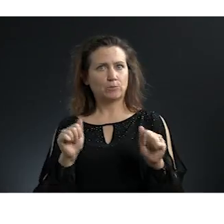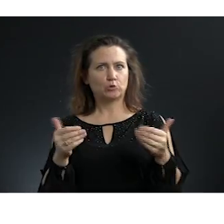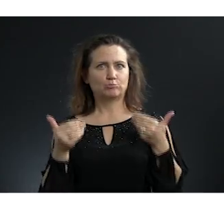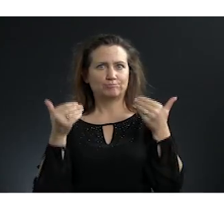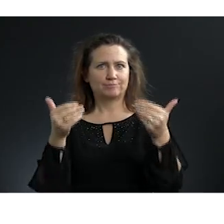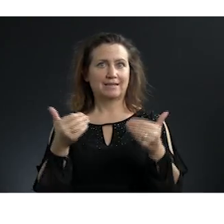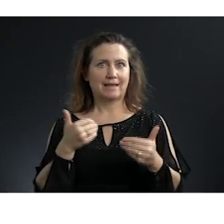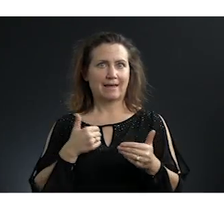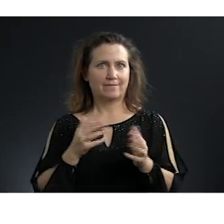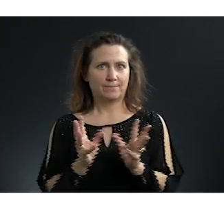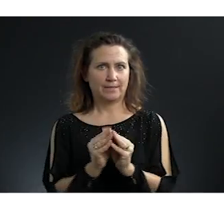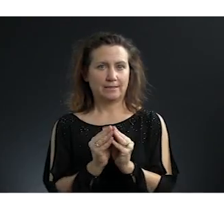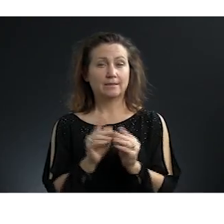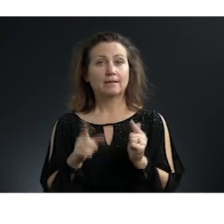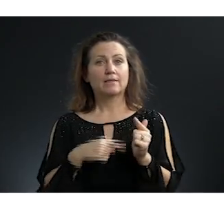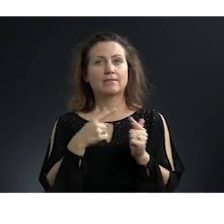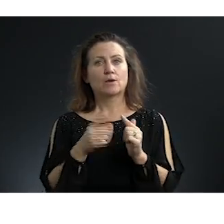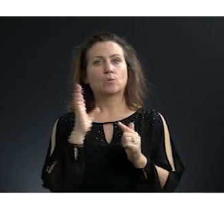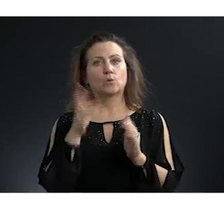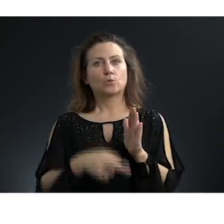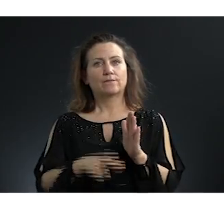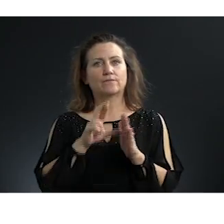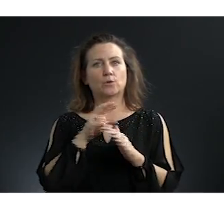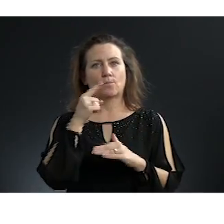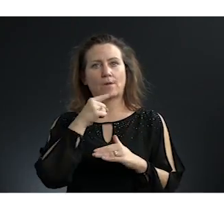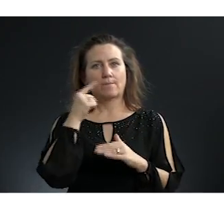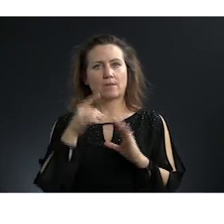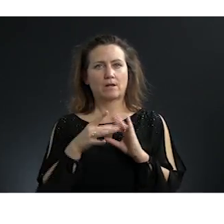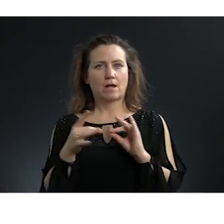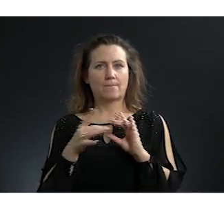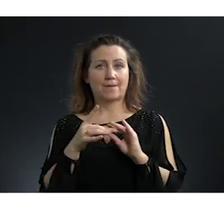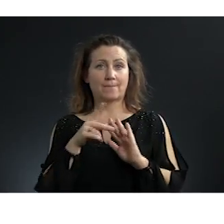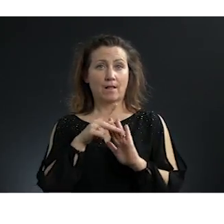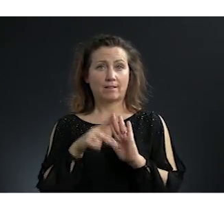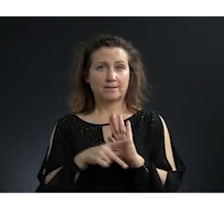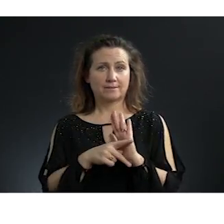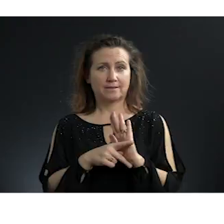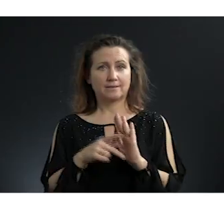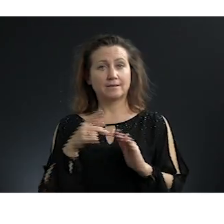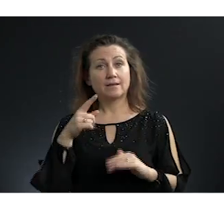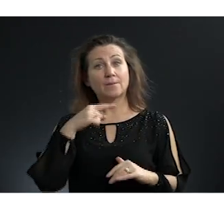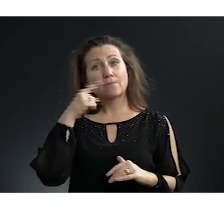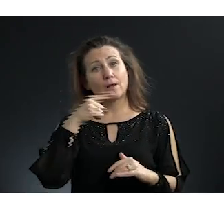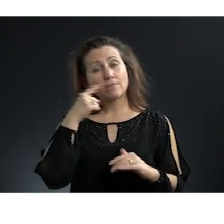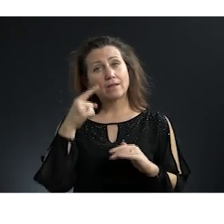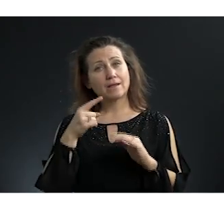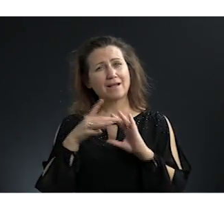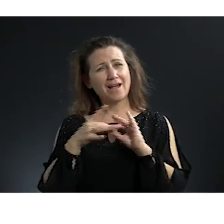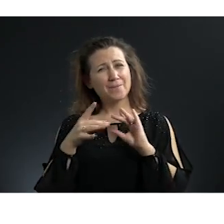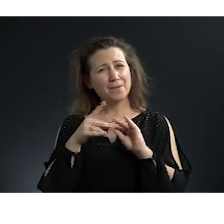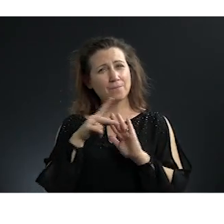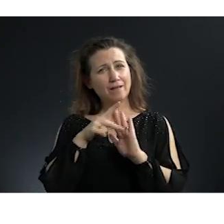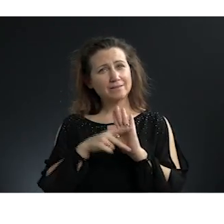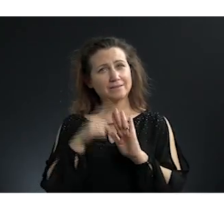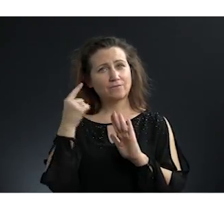Then we will do the review of public comment policy the public comment policy for the Council is